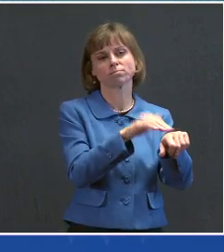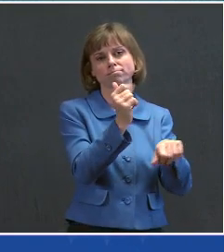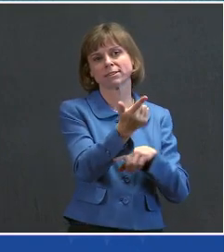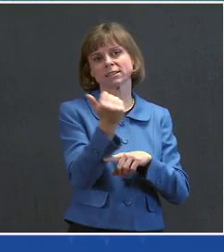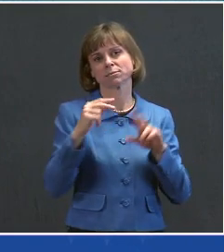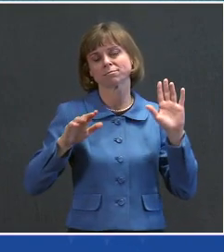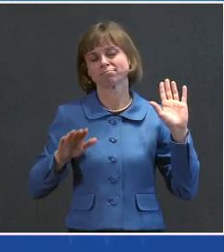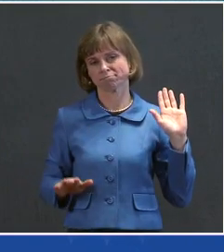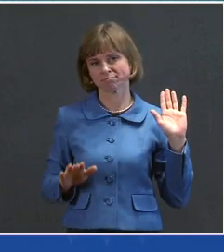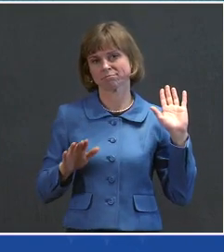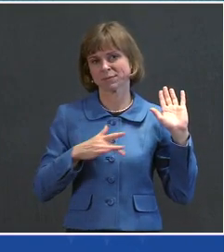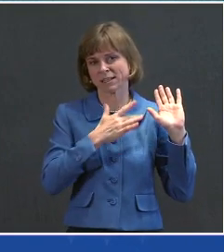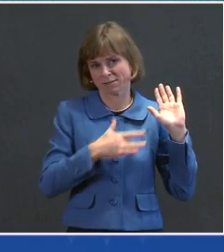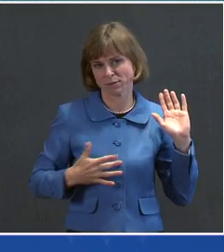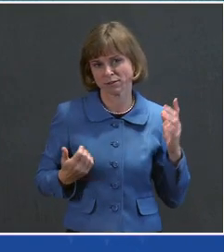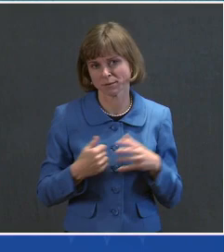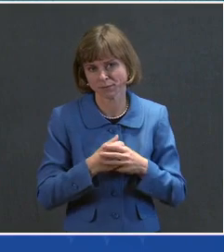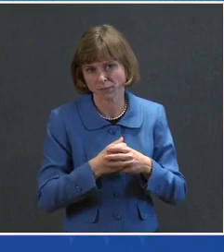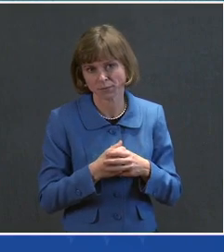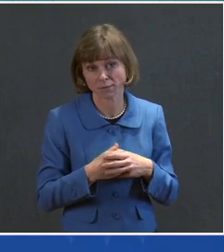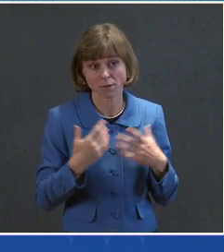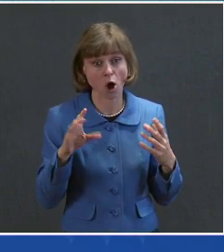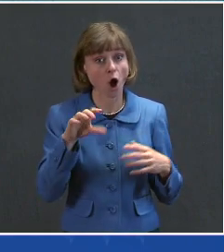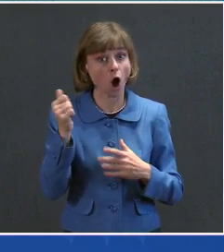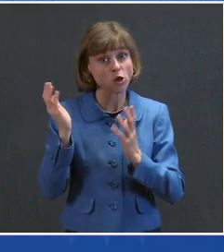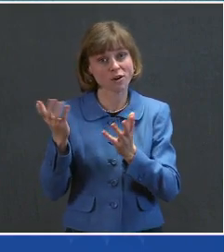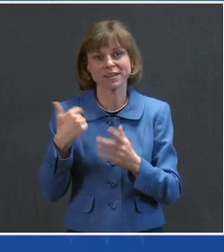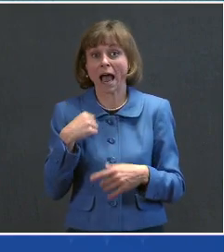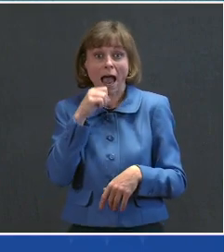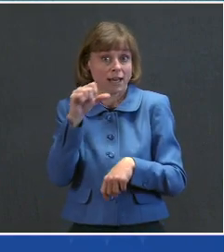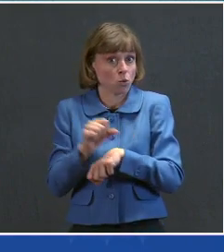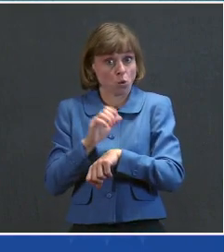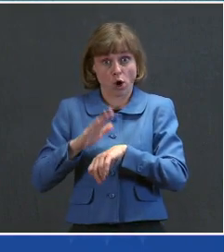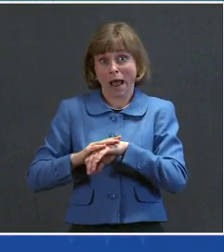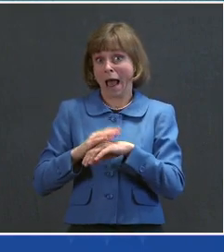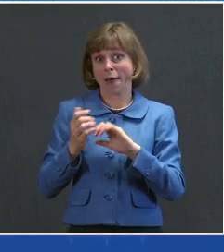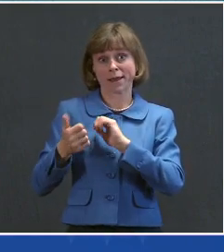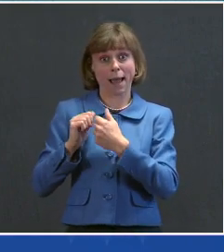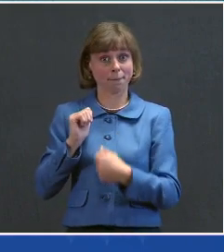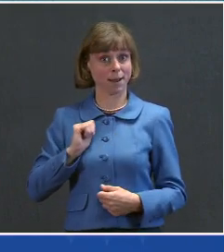In terms of any other conversations, I did not work on the campaign, as you know. I know that she did work on the campaign.